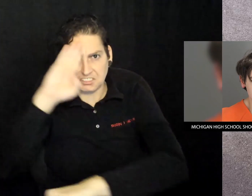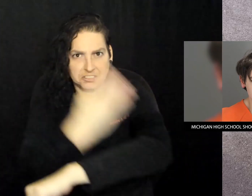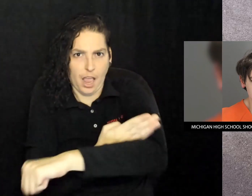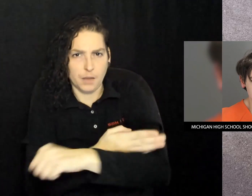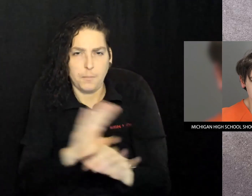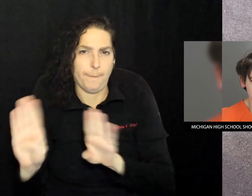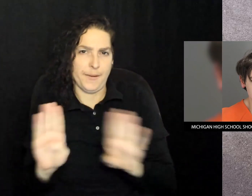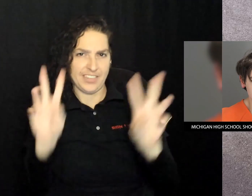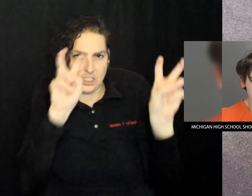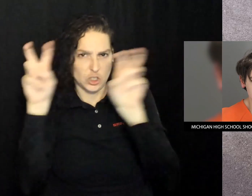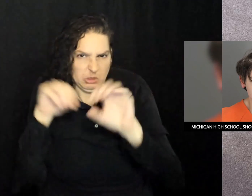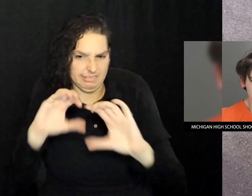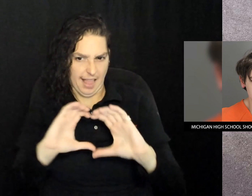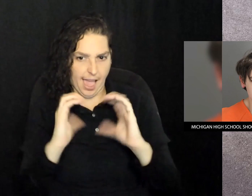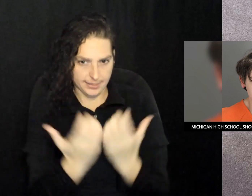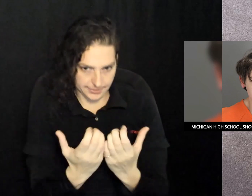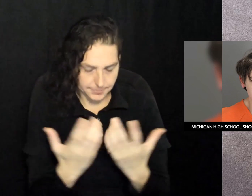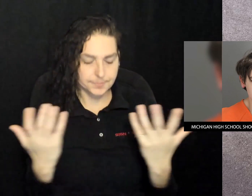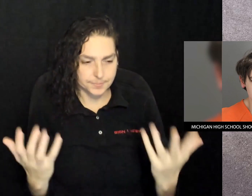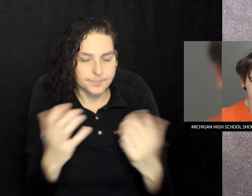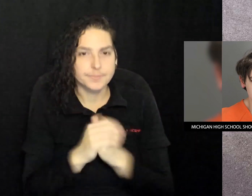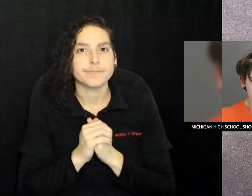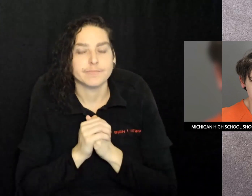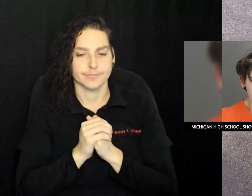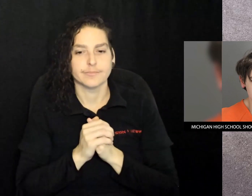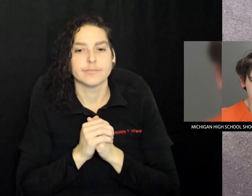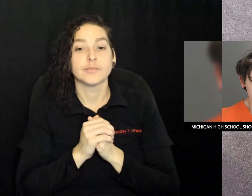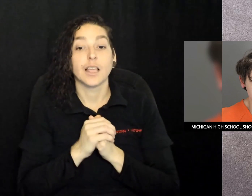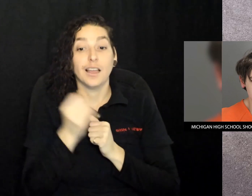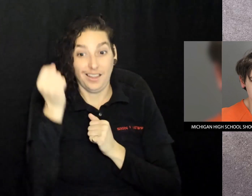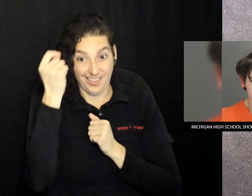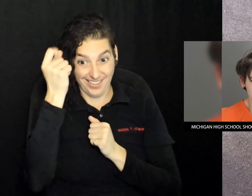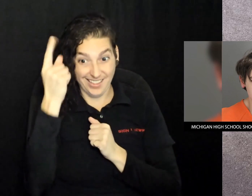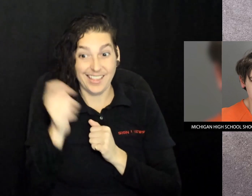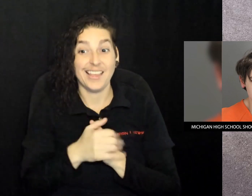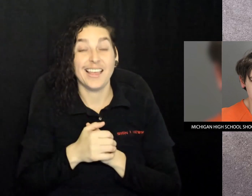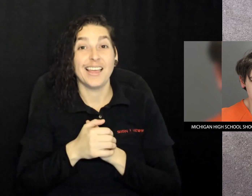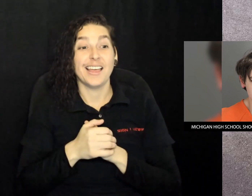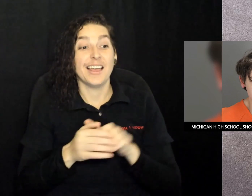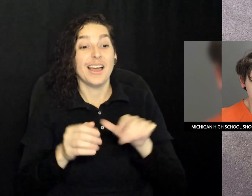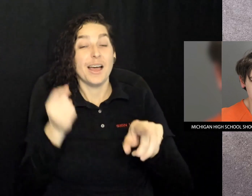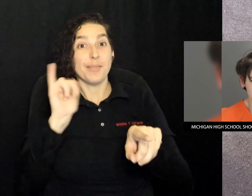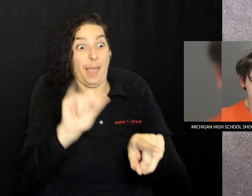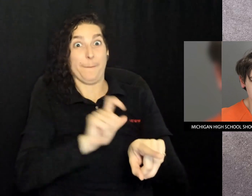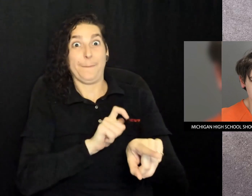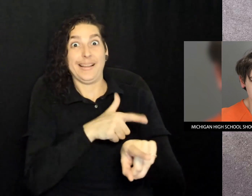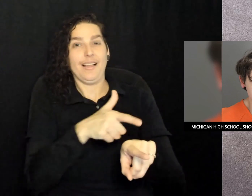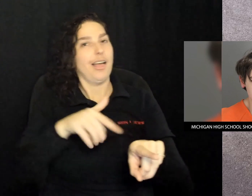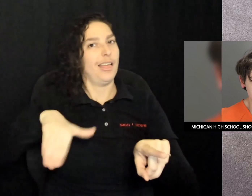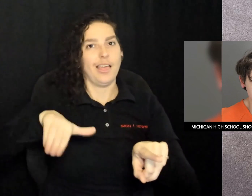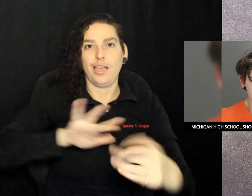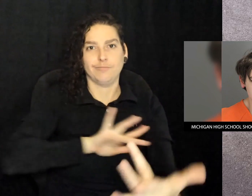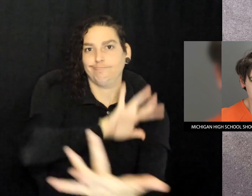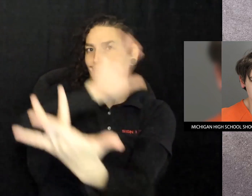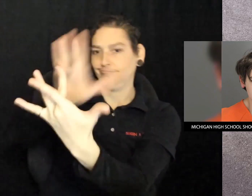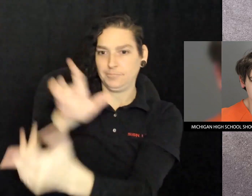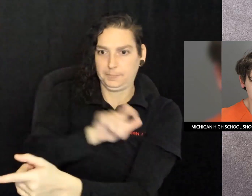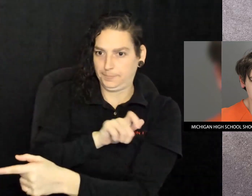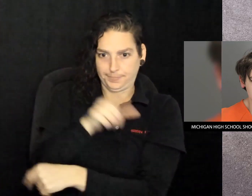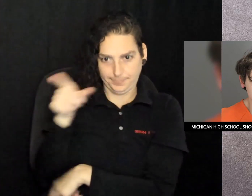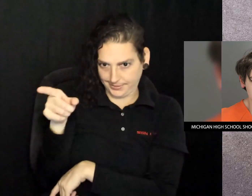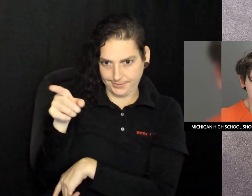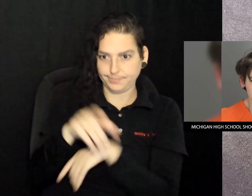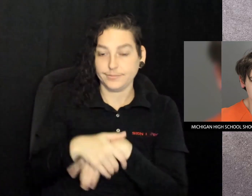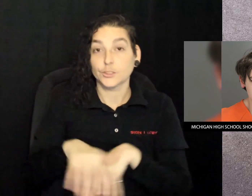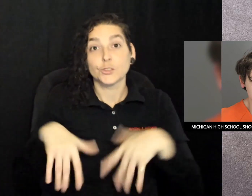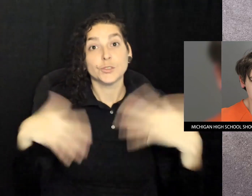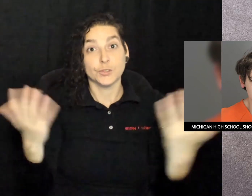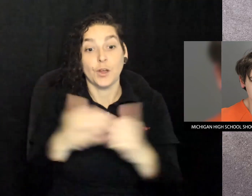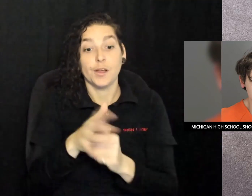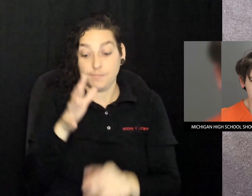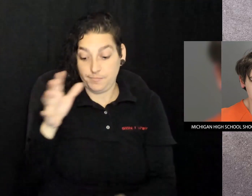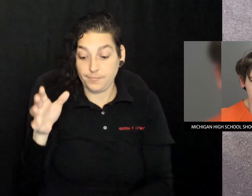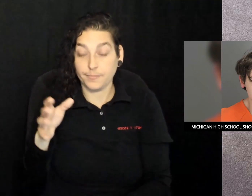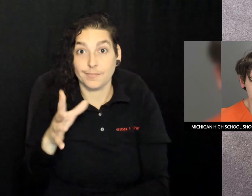to address behavior issues their son was having in class but police were not called